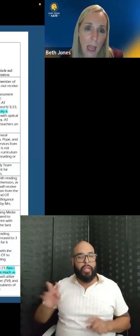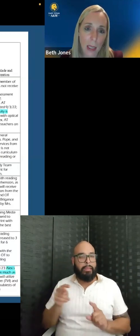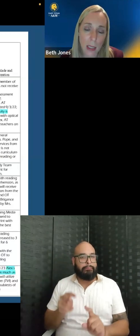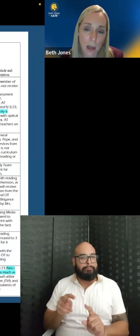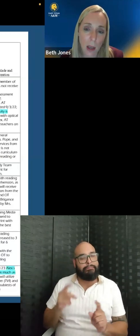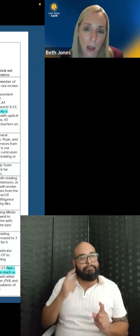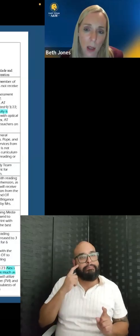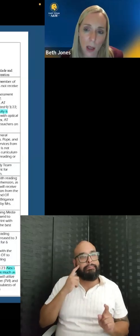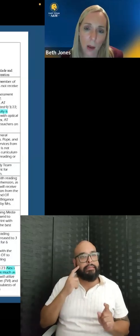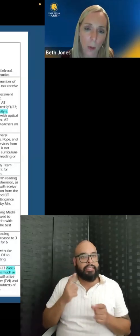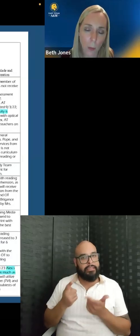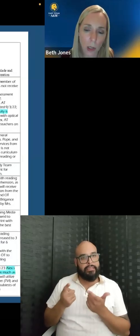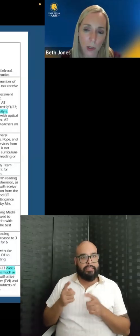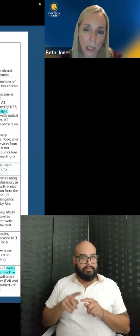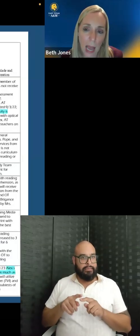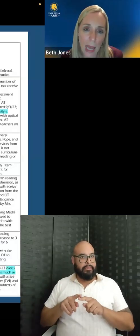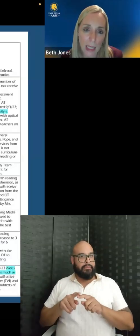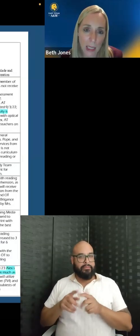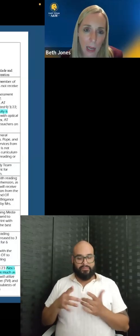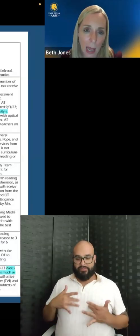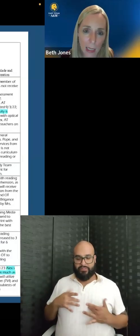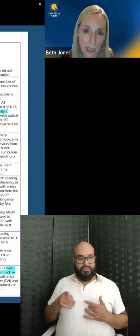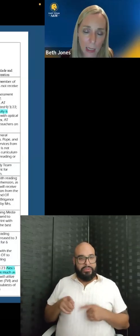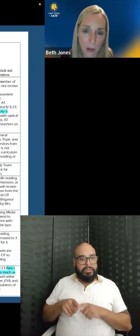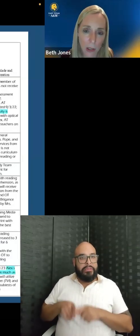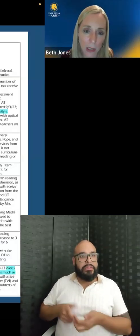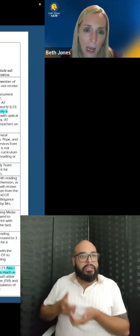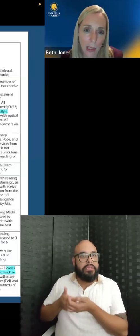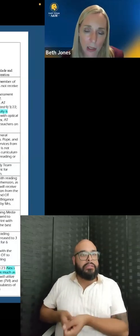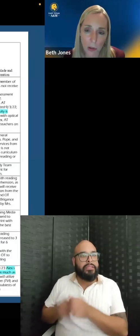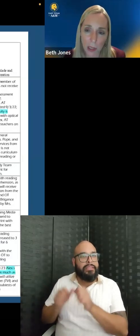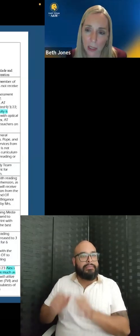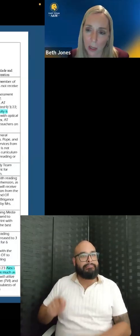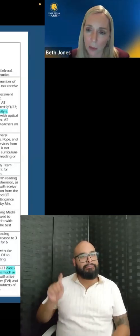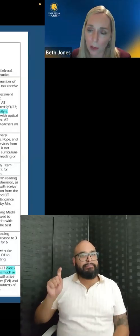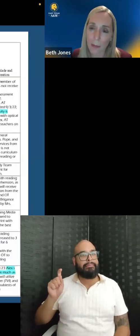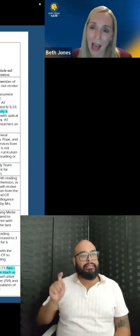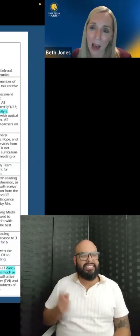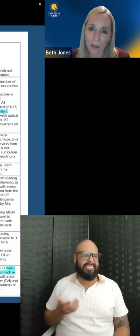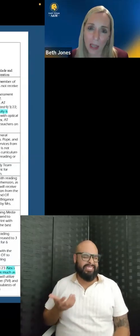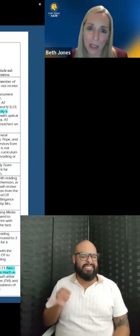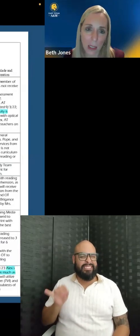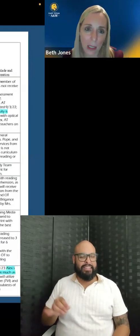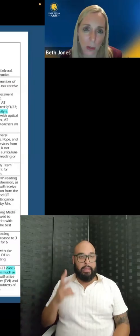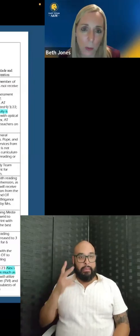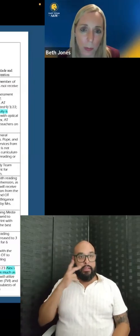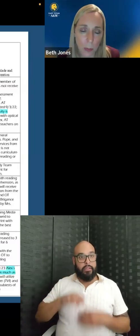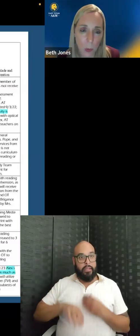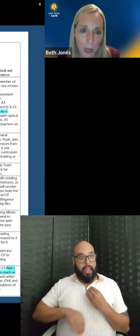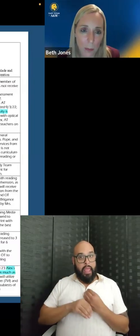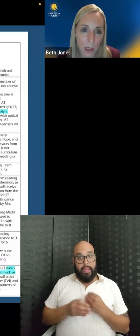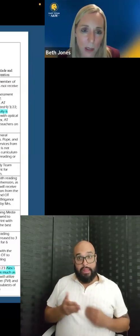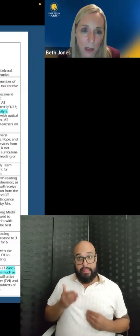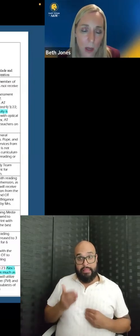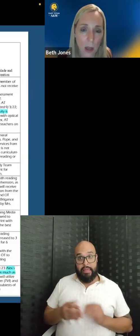And what you see added here in the highlights are things that came out of that study as what people recommended